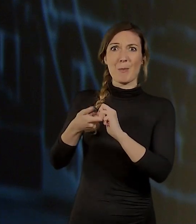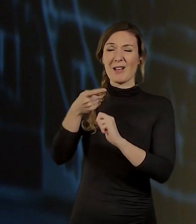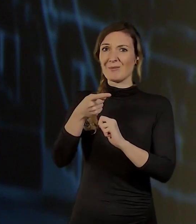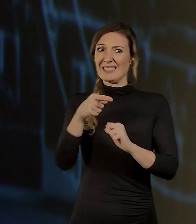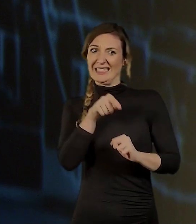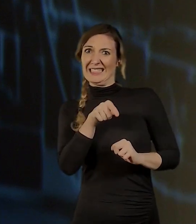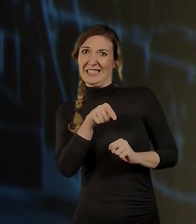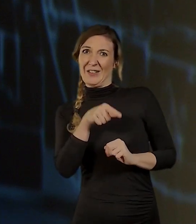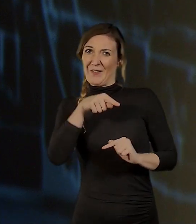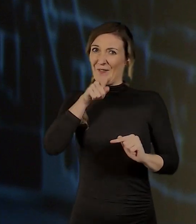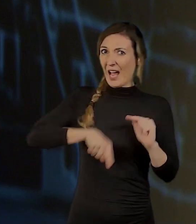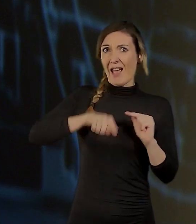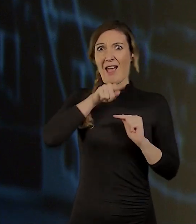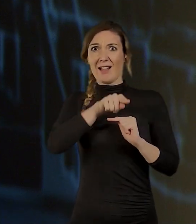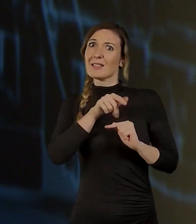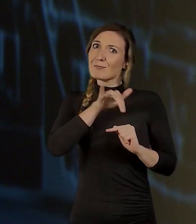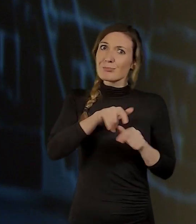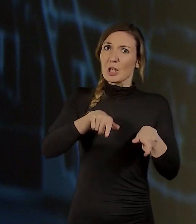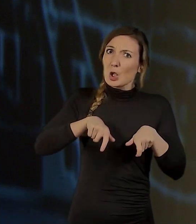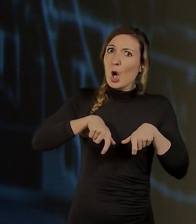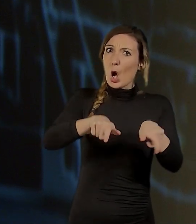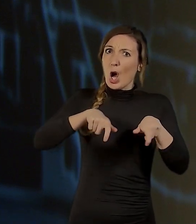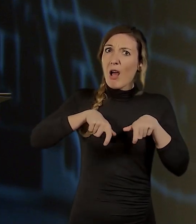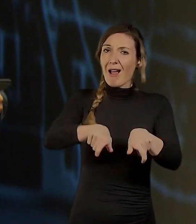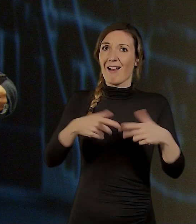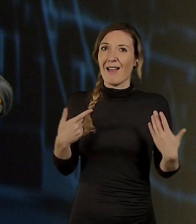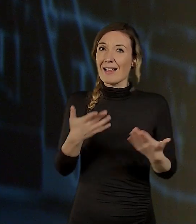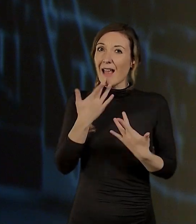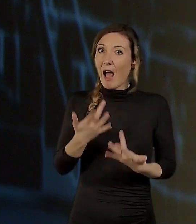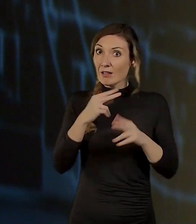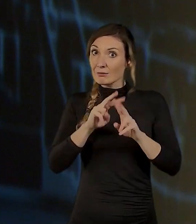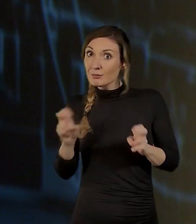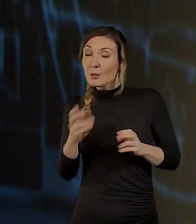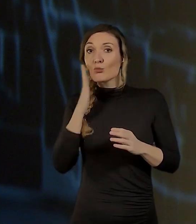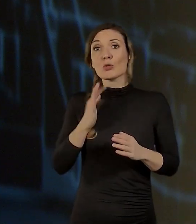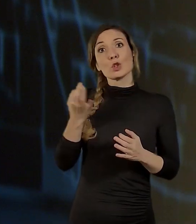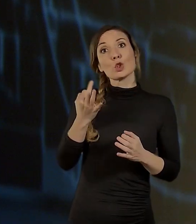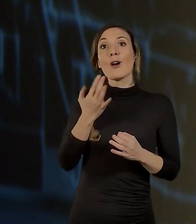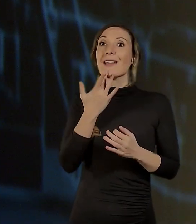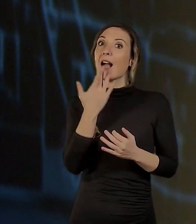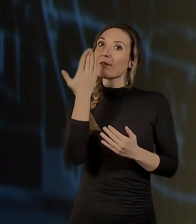Thank you for the question and I have to say that we were surprised by everything about the participation.